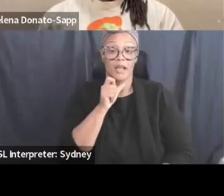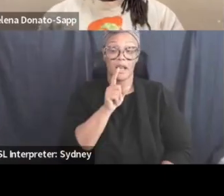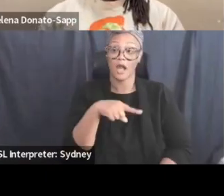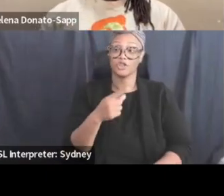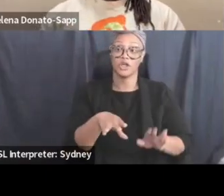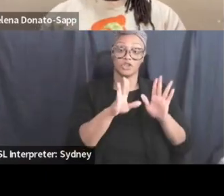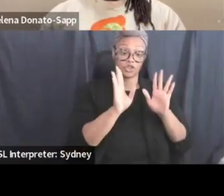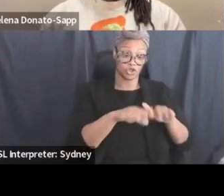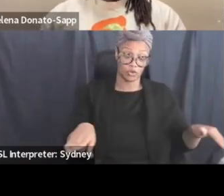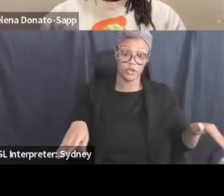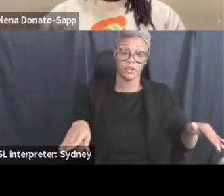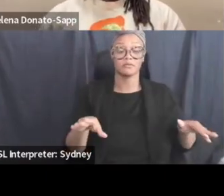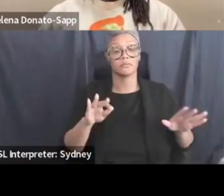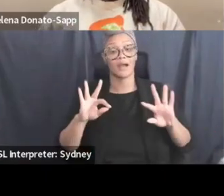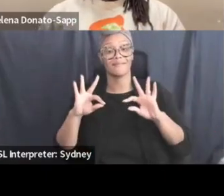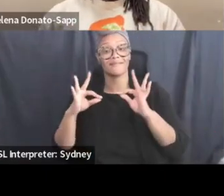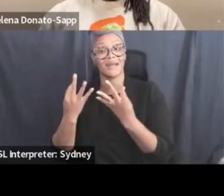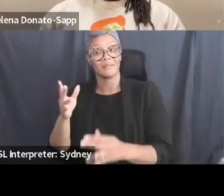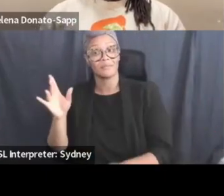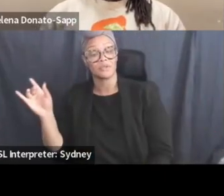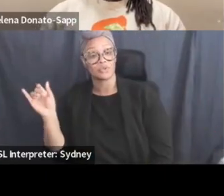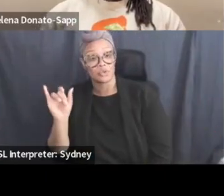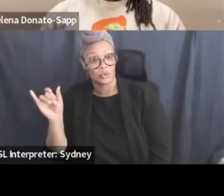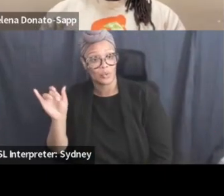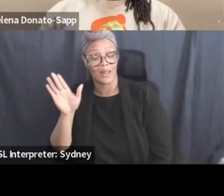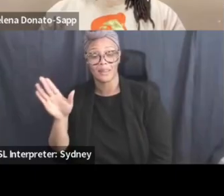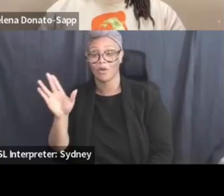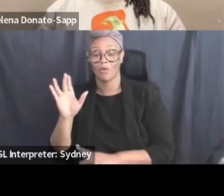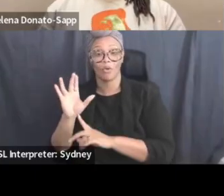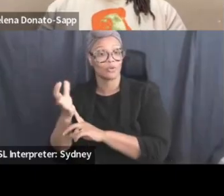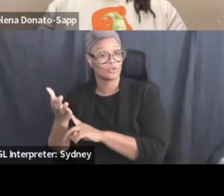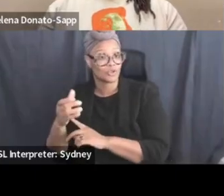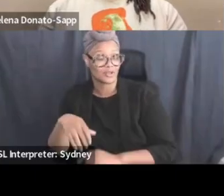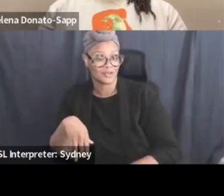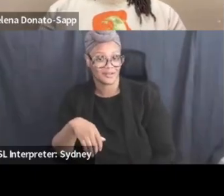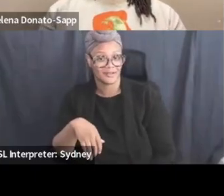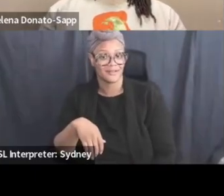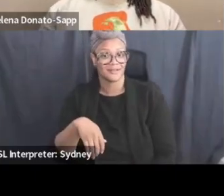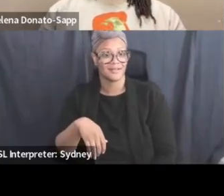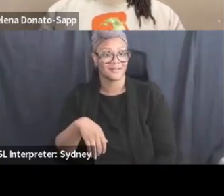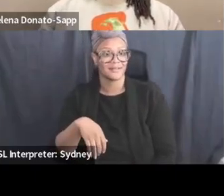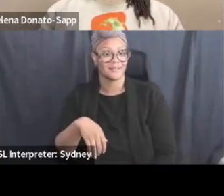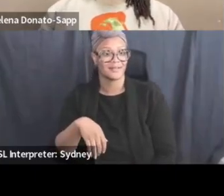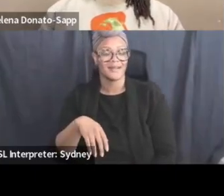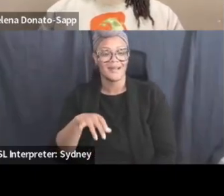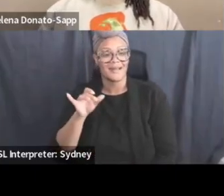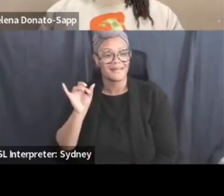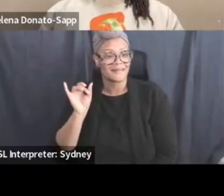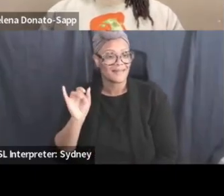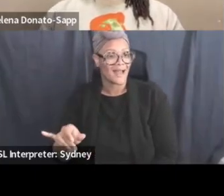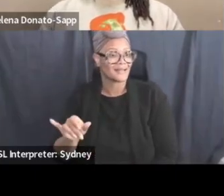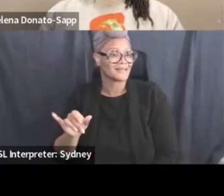they bring belong and that's about building cap uh building capacity and understanding with